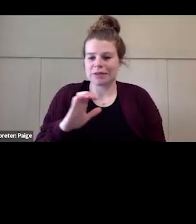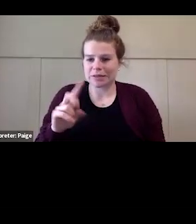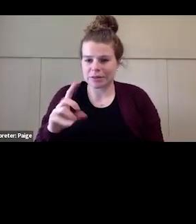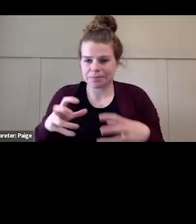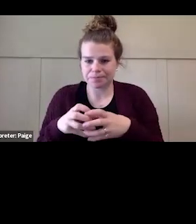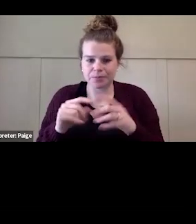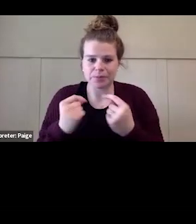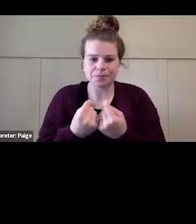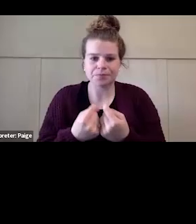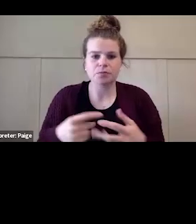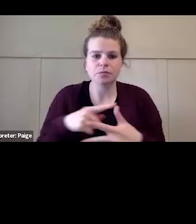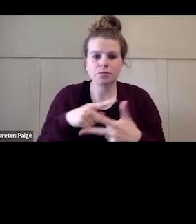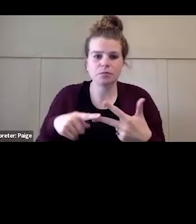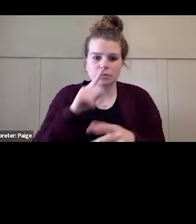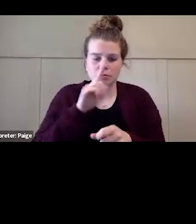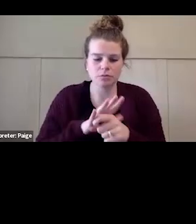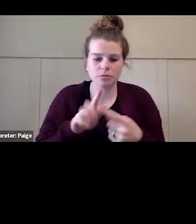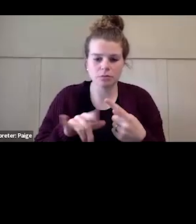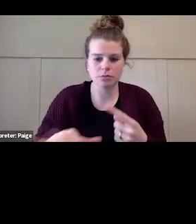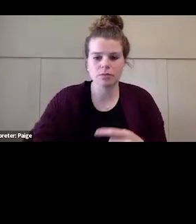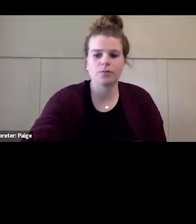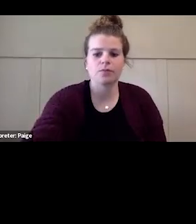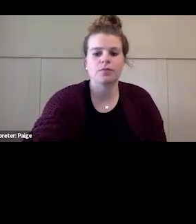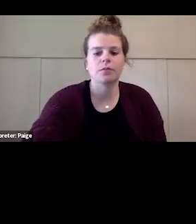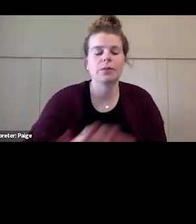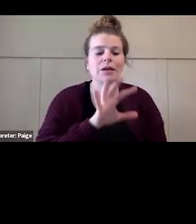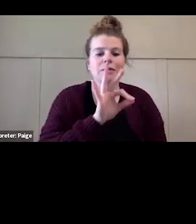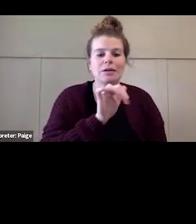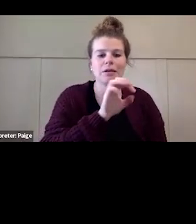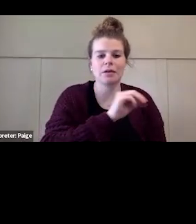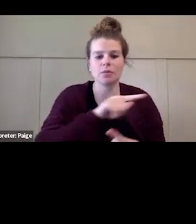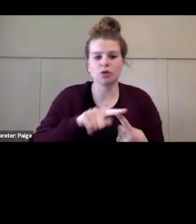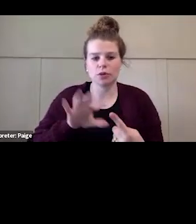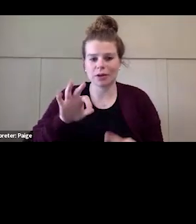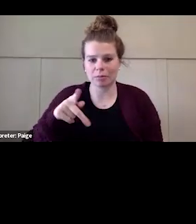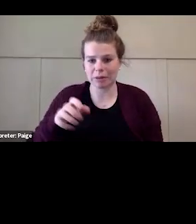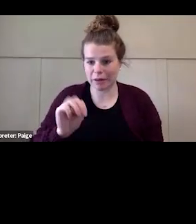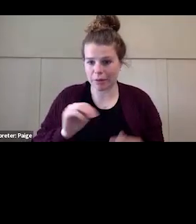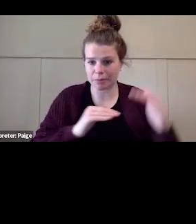dedicated to this position who work from 9:00 AM until 9:00 PM in our 911 Call Center.